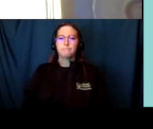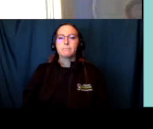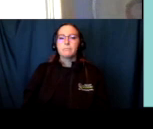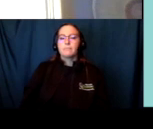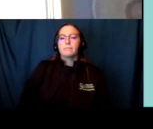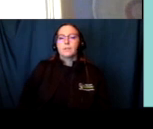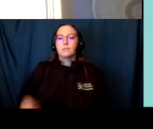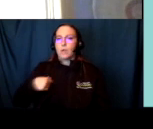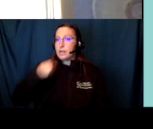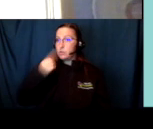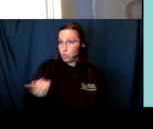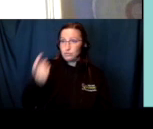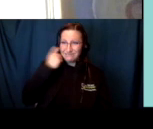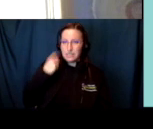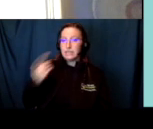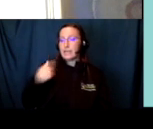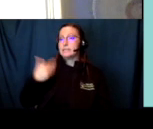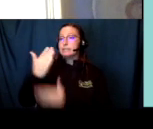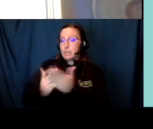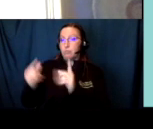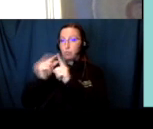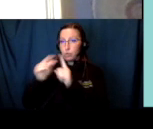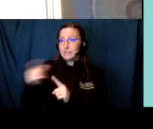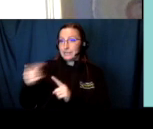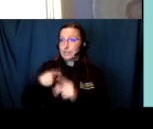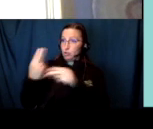words that he's using contextually correctly so we know